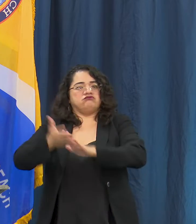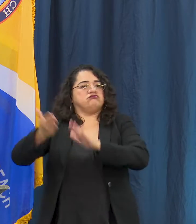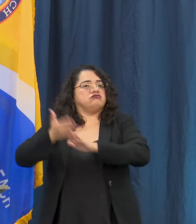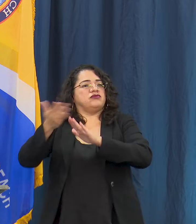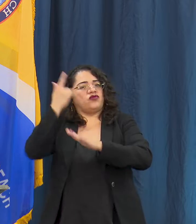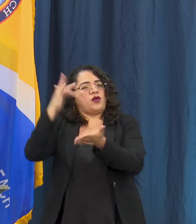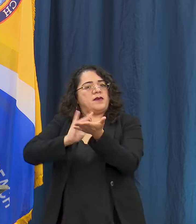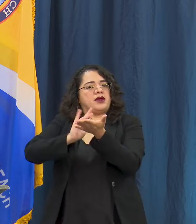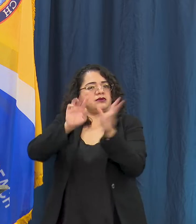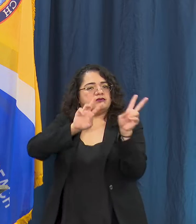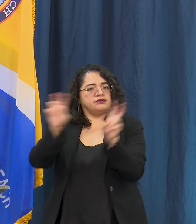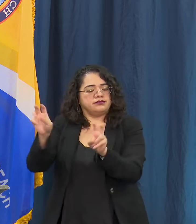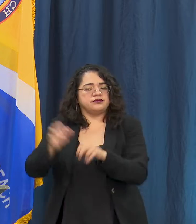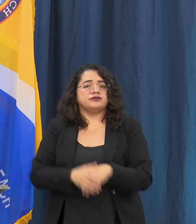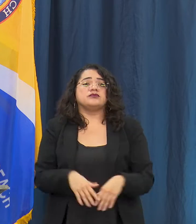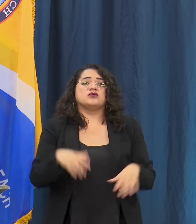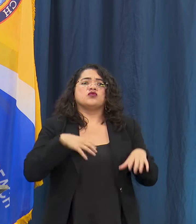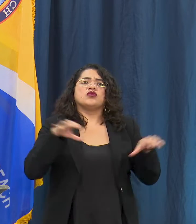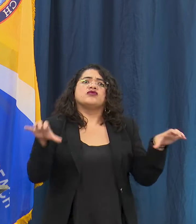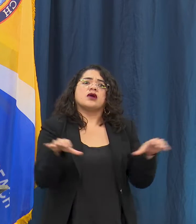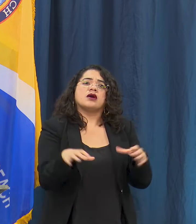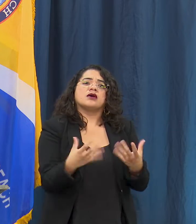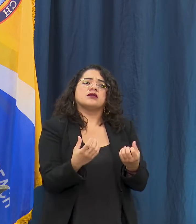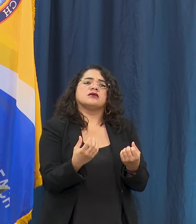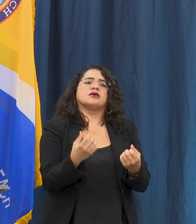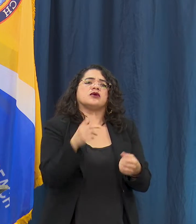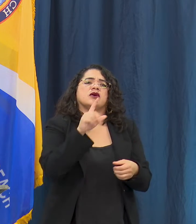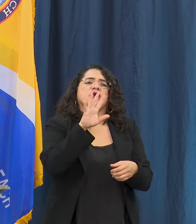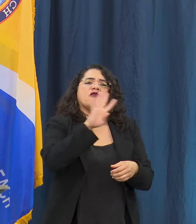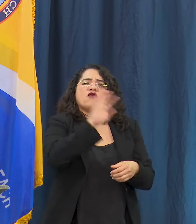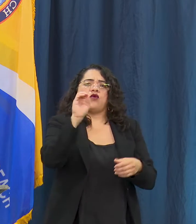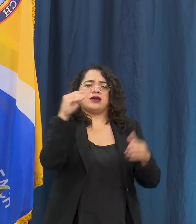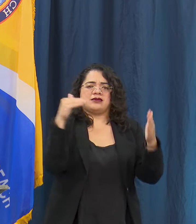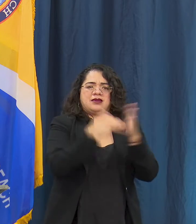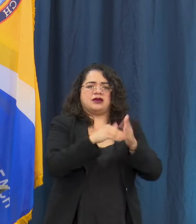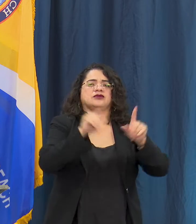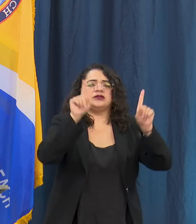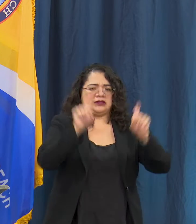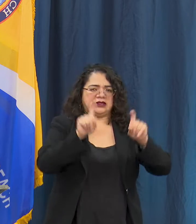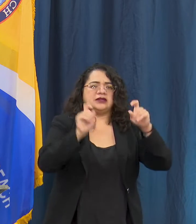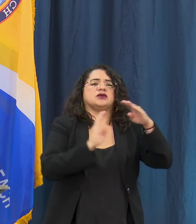community and we're going to continue to do more. Anyone that wants a test in Long